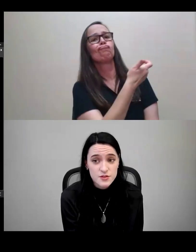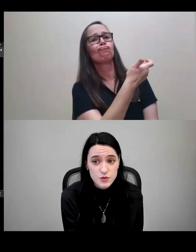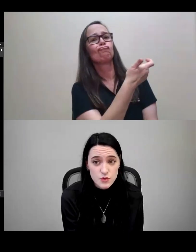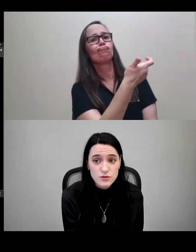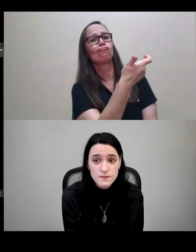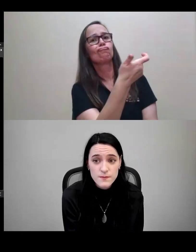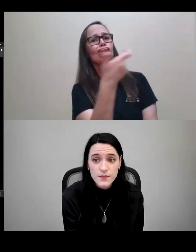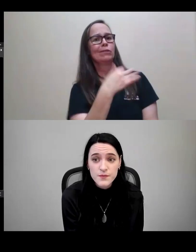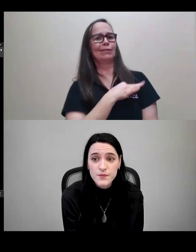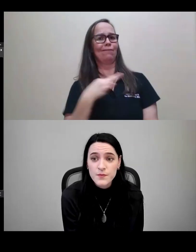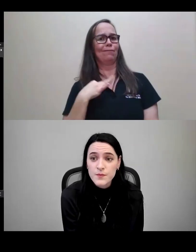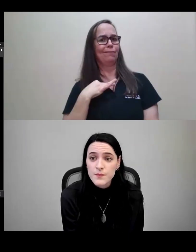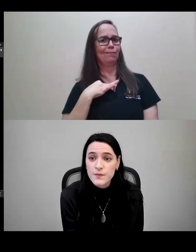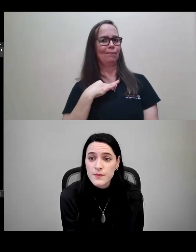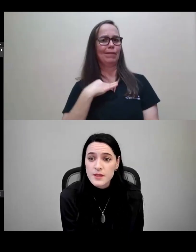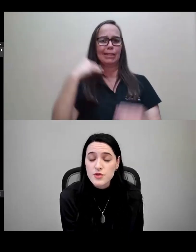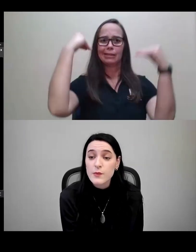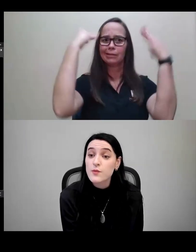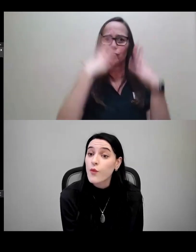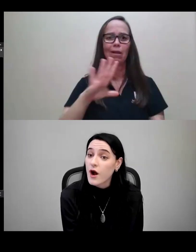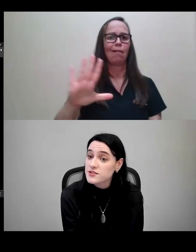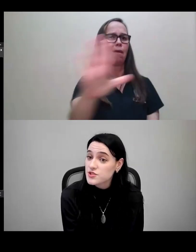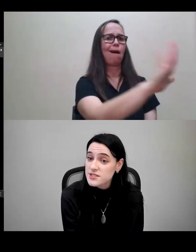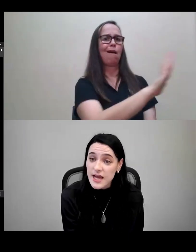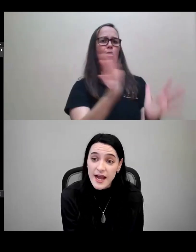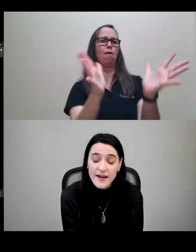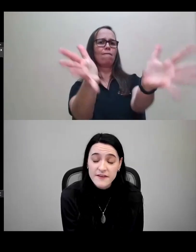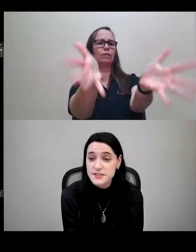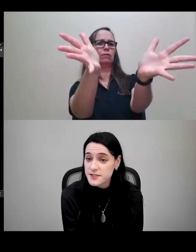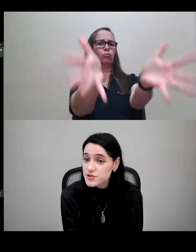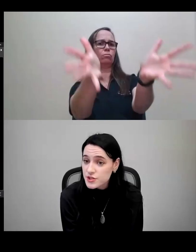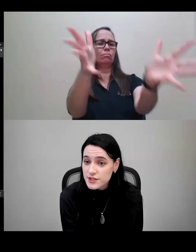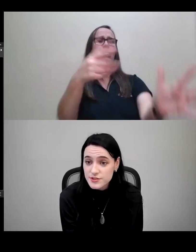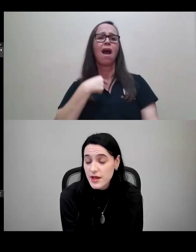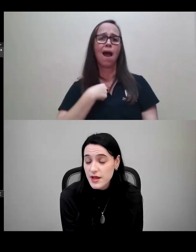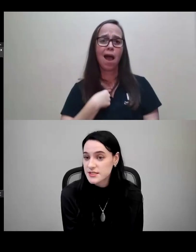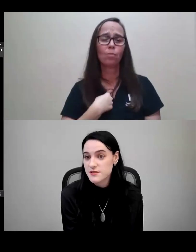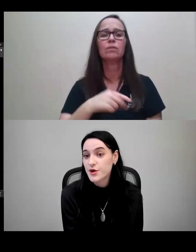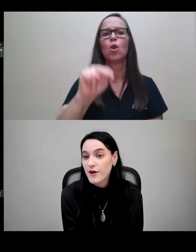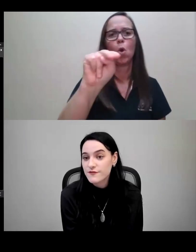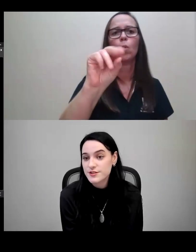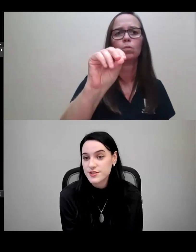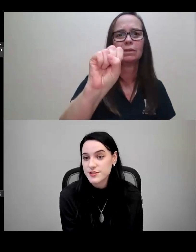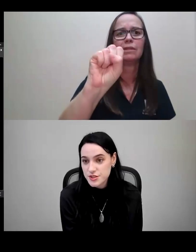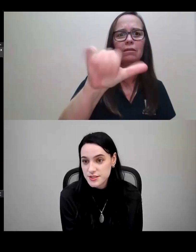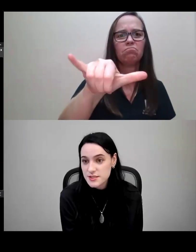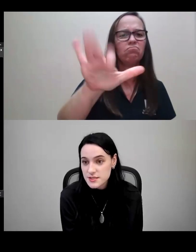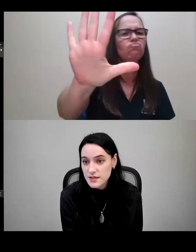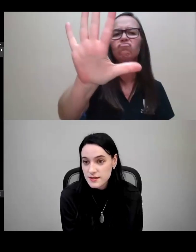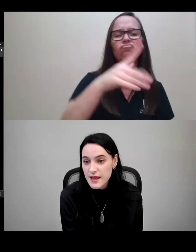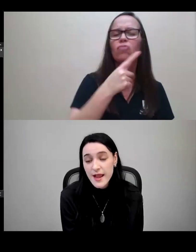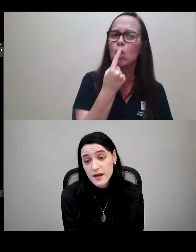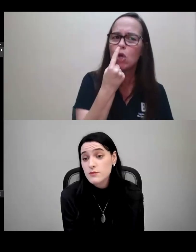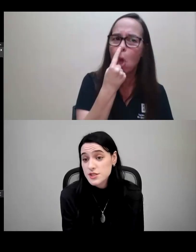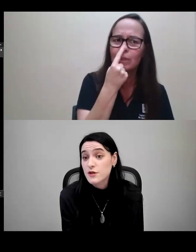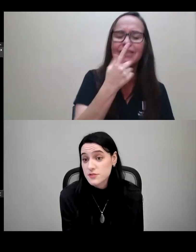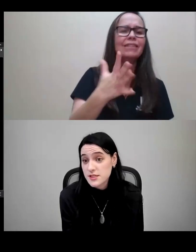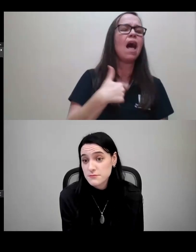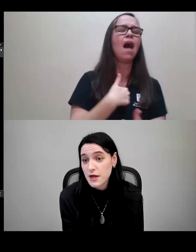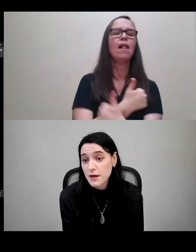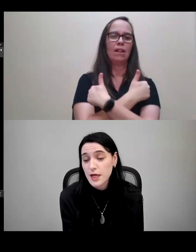a deaf school. So, I would watch staff, teachers. I would see their conversations. And I was nosy.